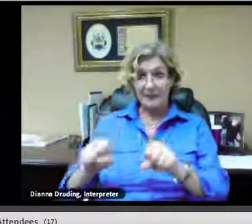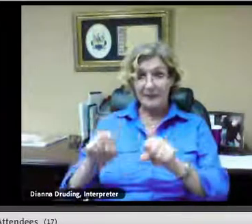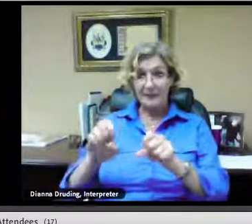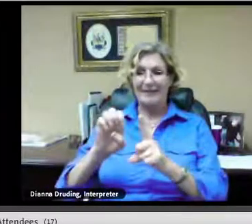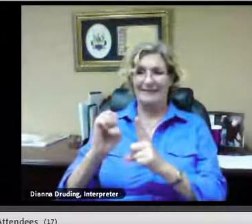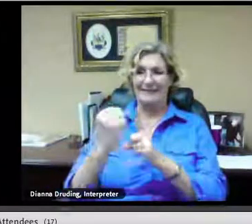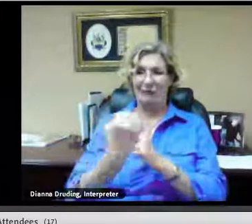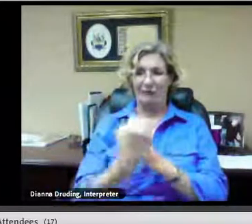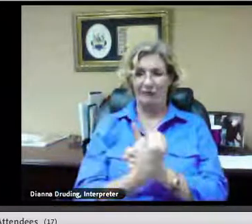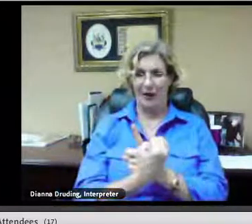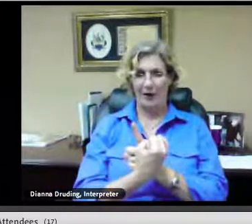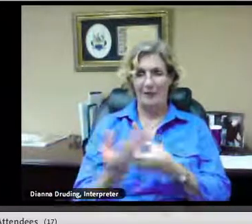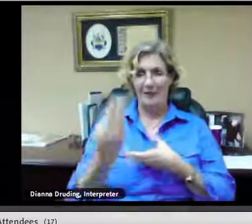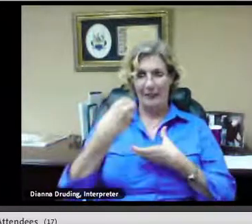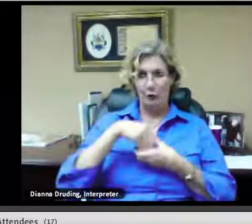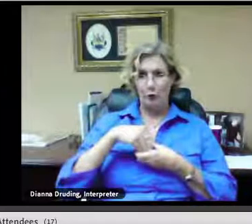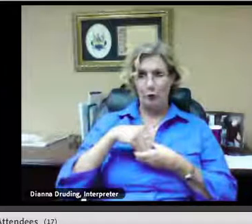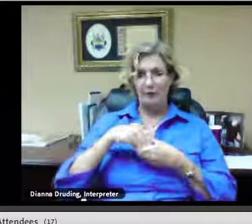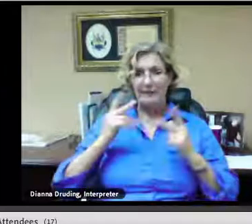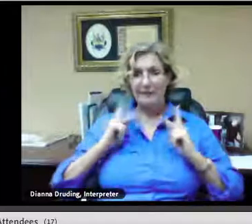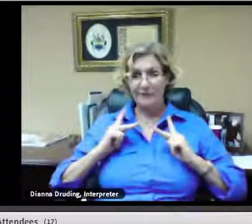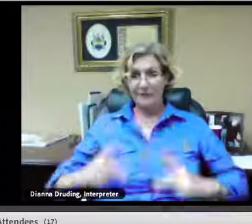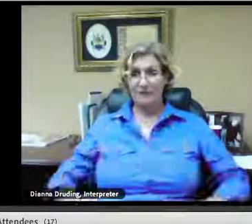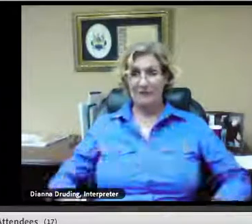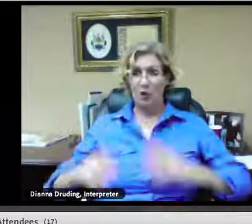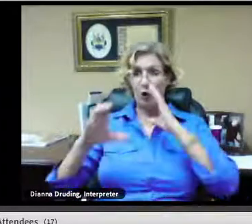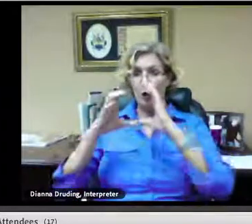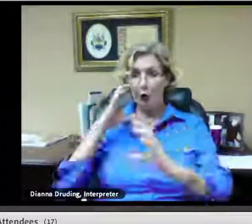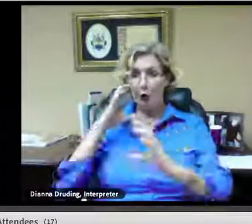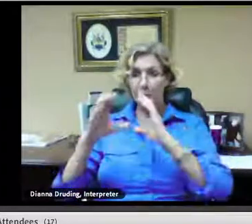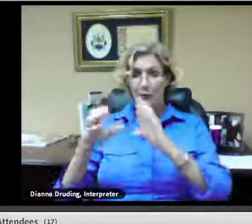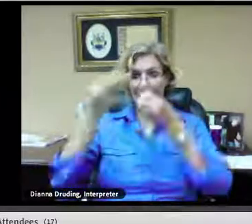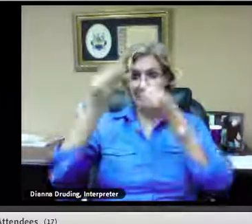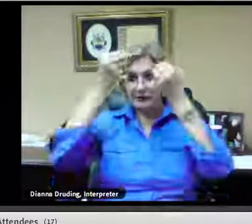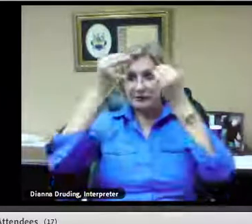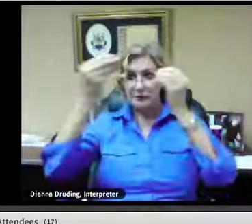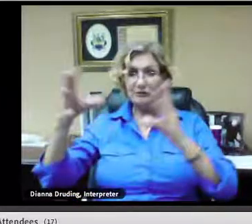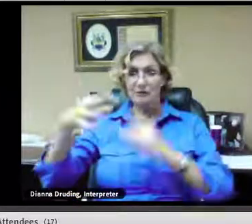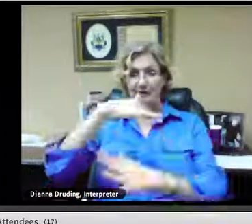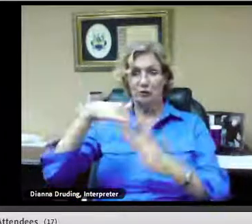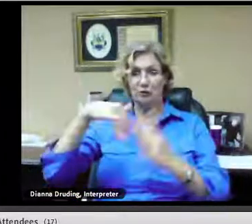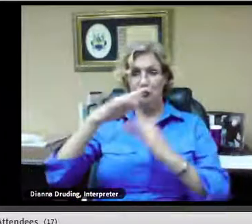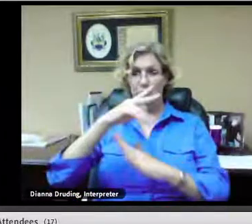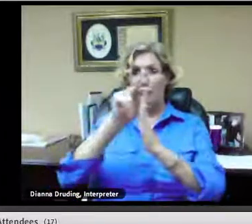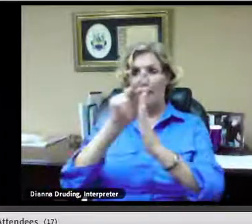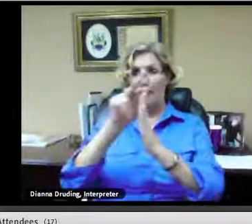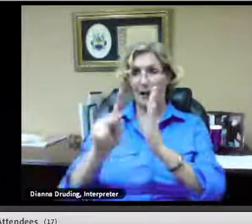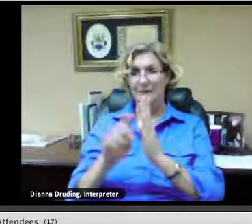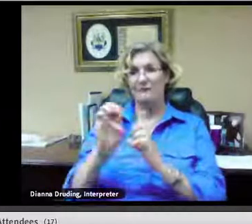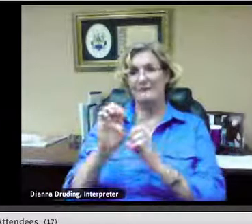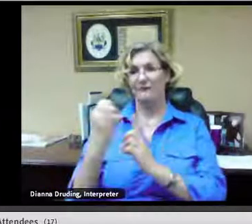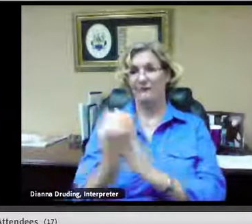and the social-policy environments, again, getting back to those policy and procedures. You can get at the heart of this matter and find out,